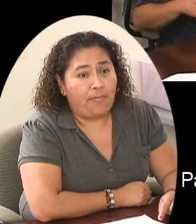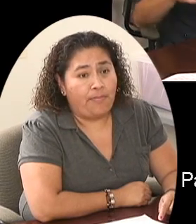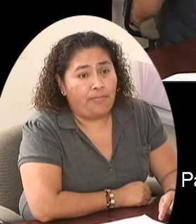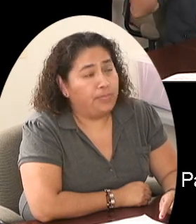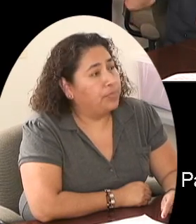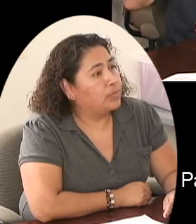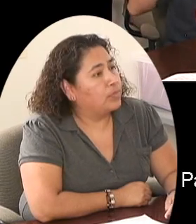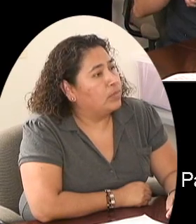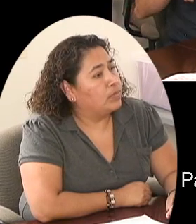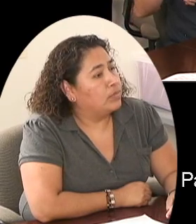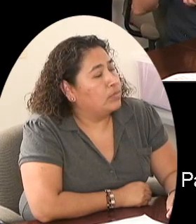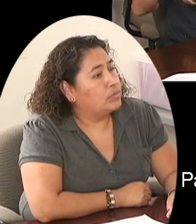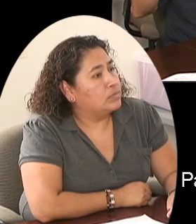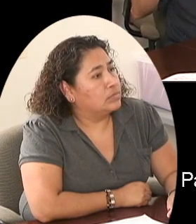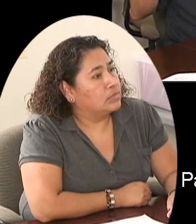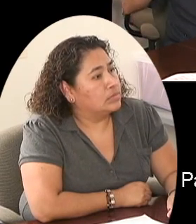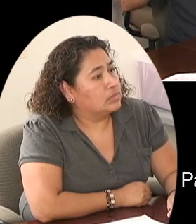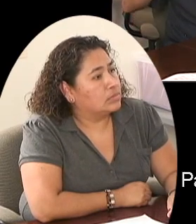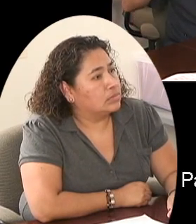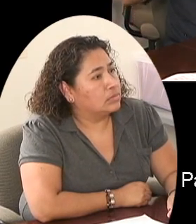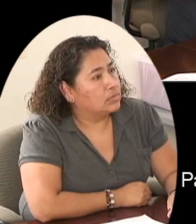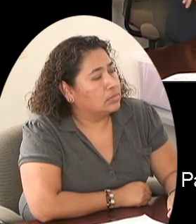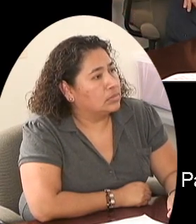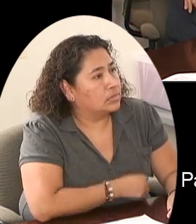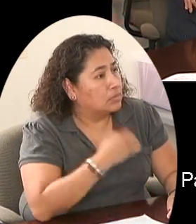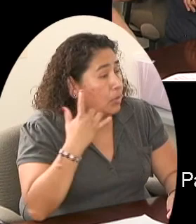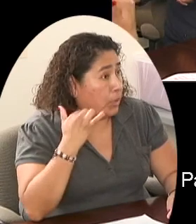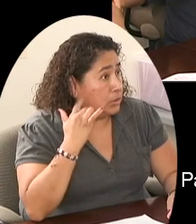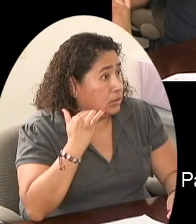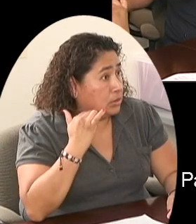Past jobs?